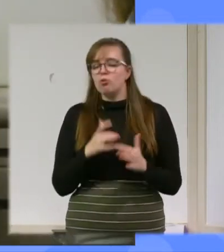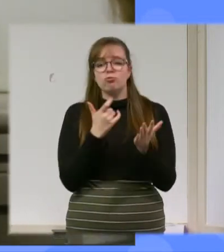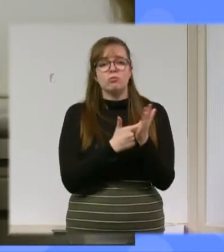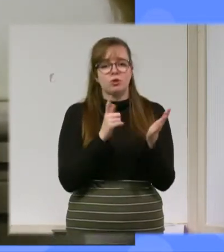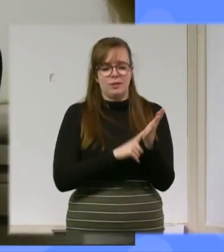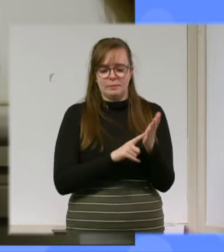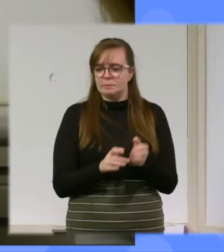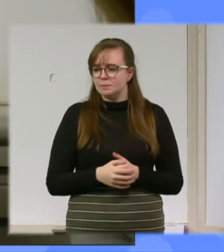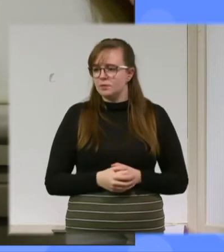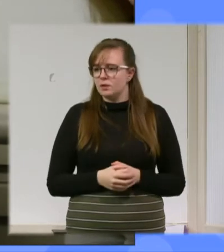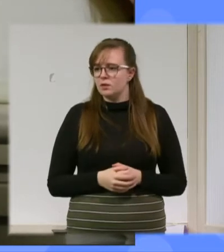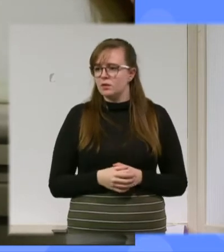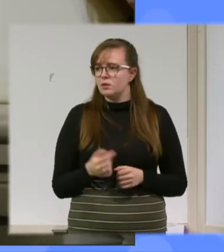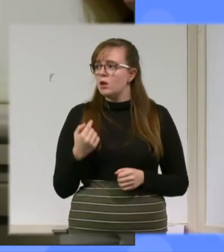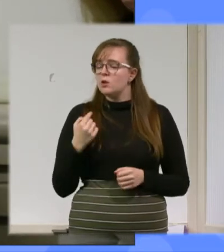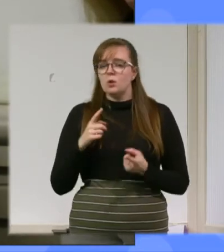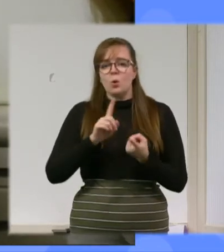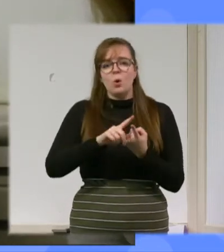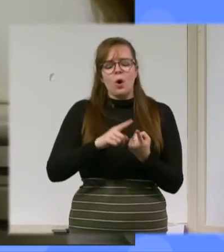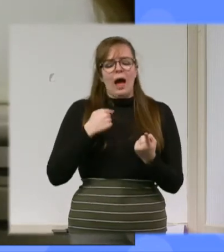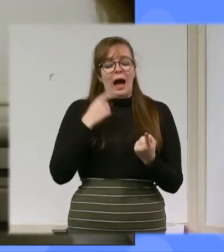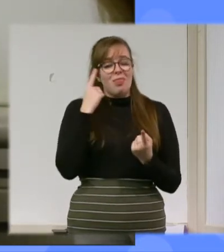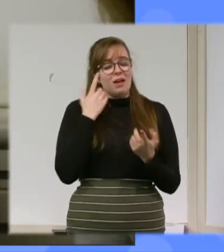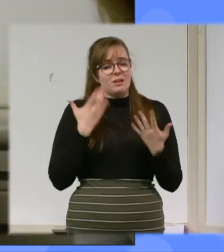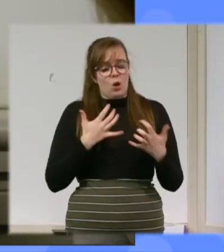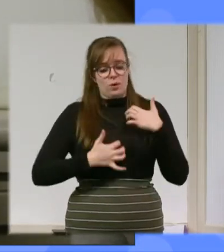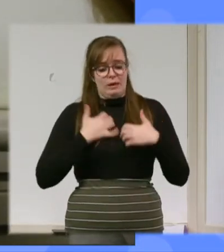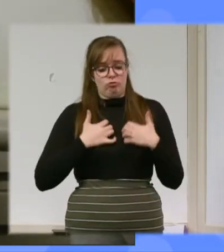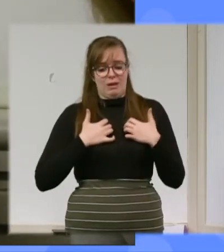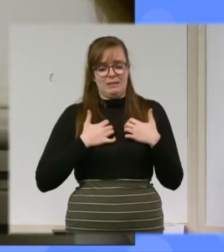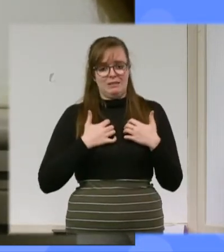think there is a compelling case now because of the growth not just in income